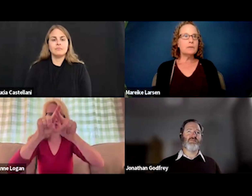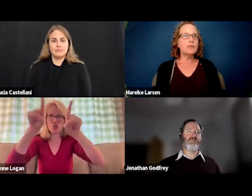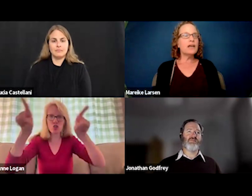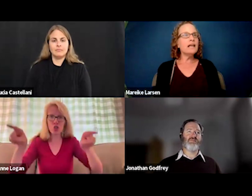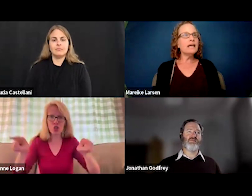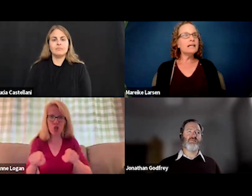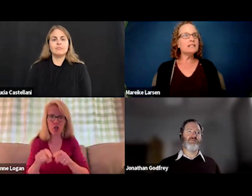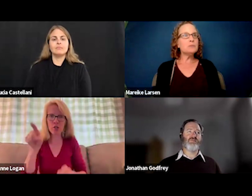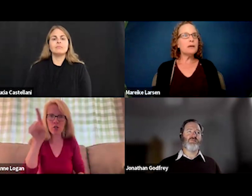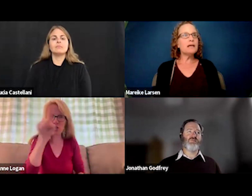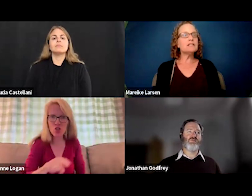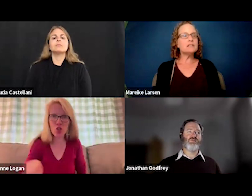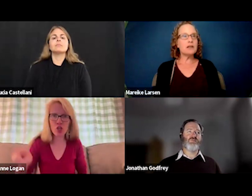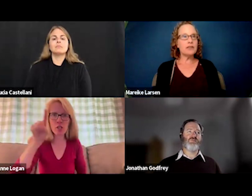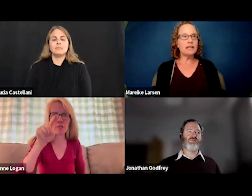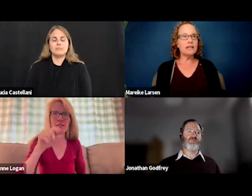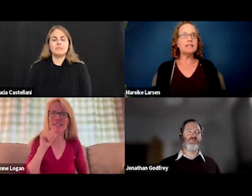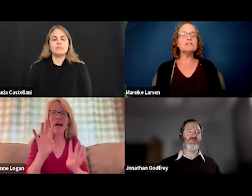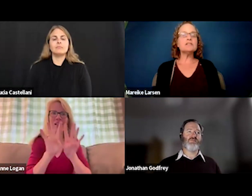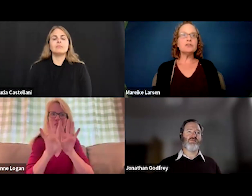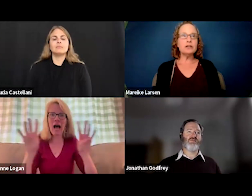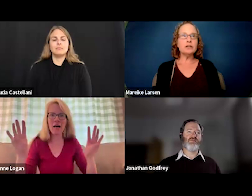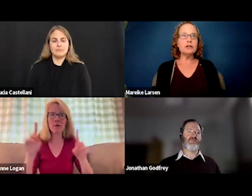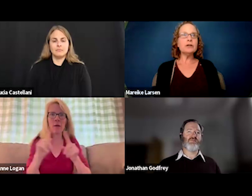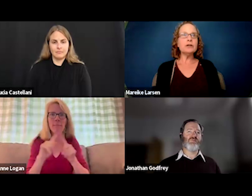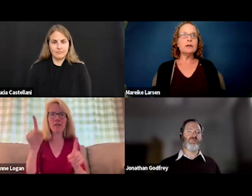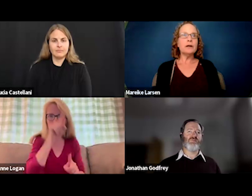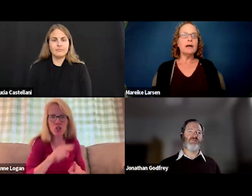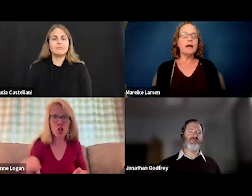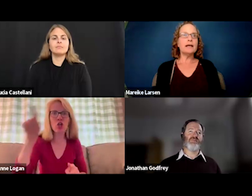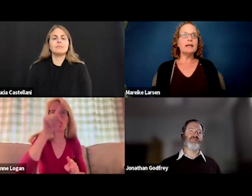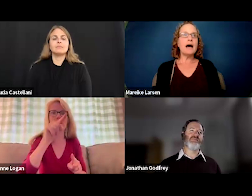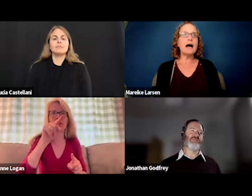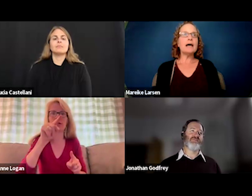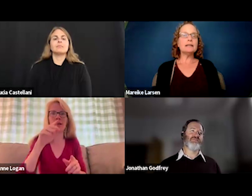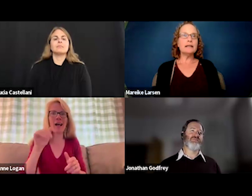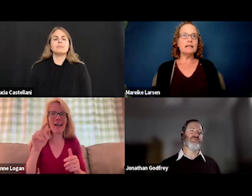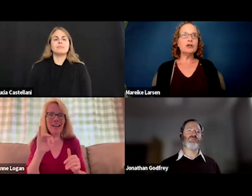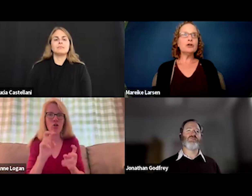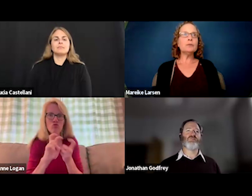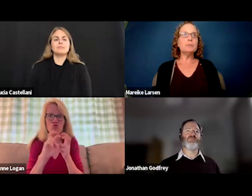they like a space that is circular and not linear,